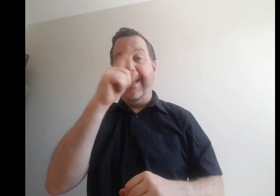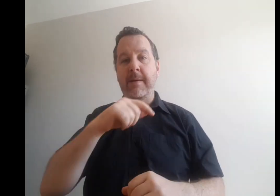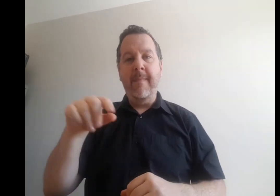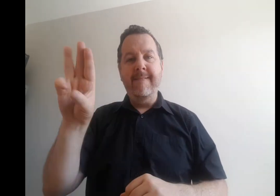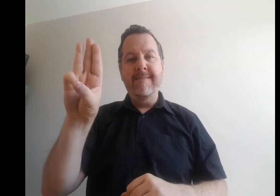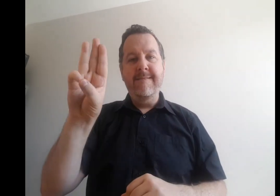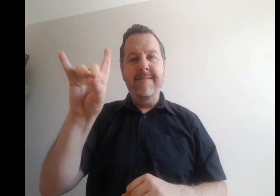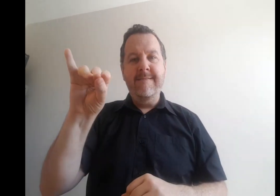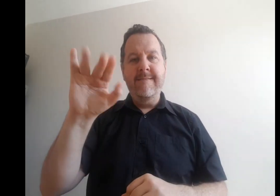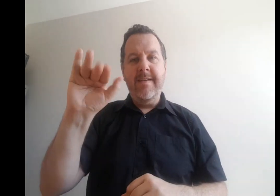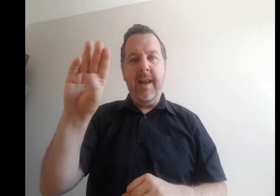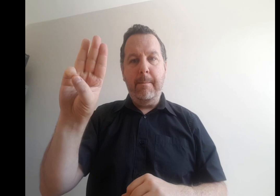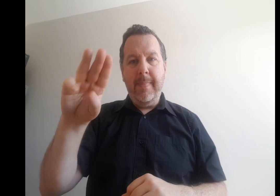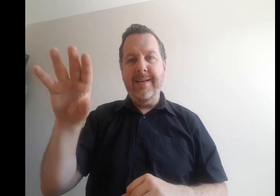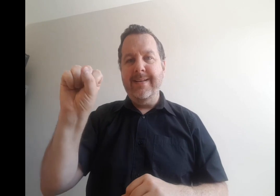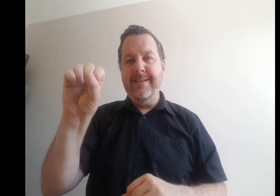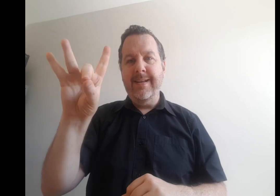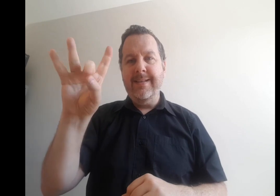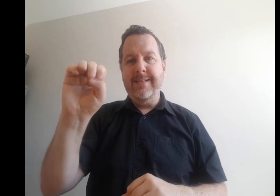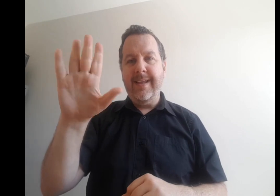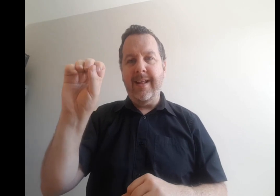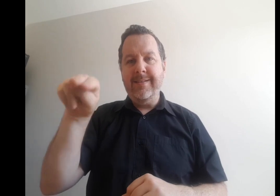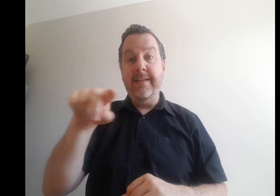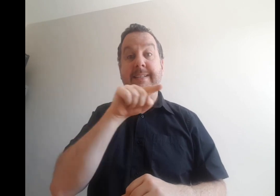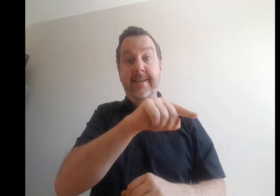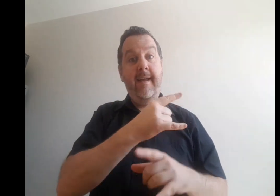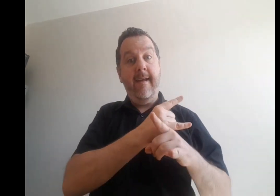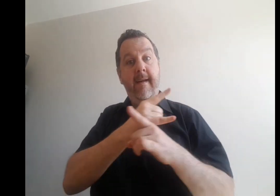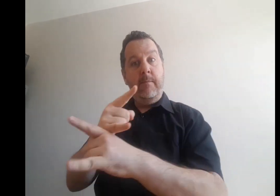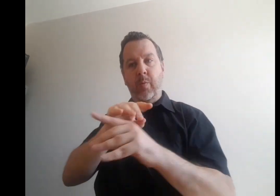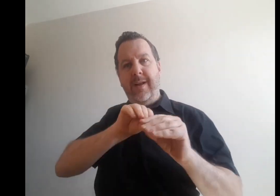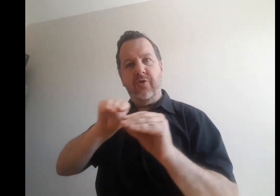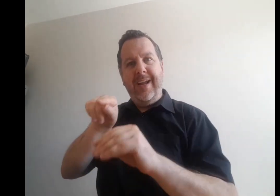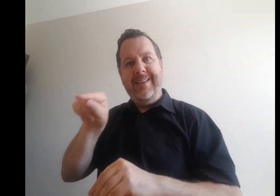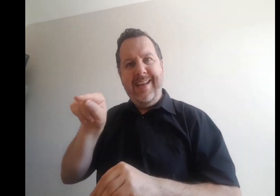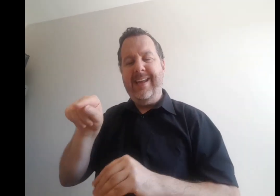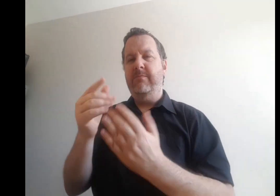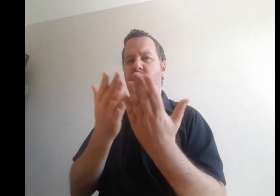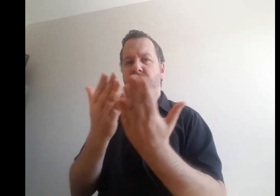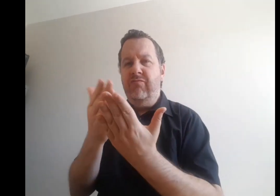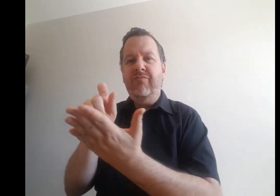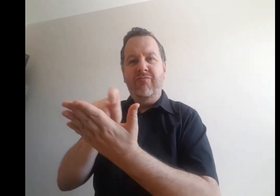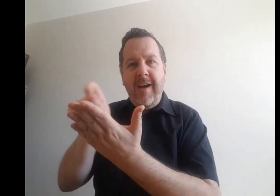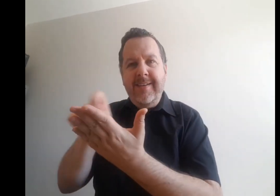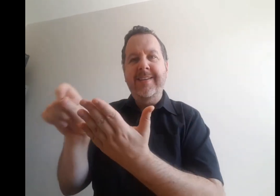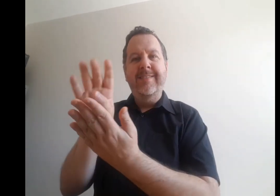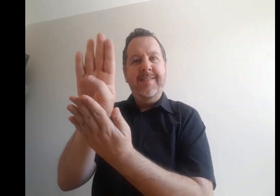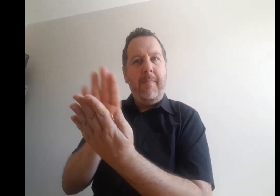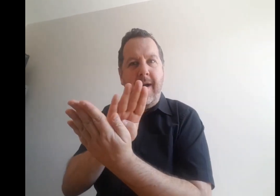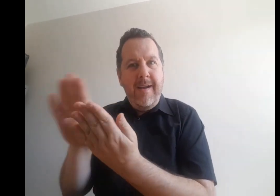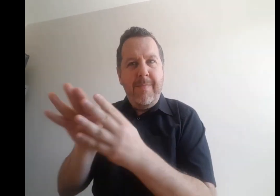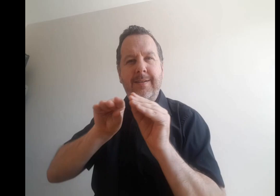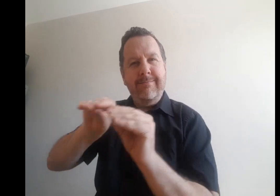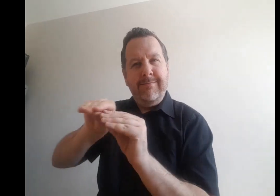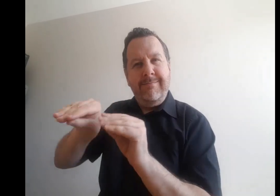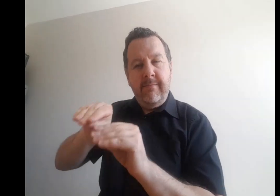who helped to educate John Burns in terms of reading, writing and biblical studies.